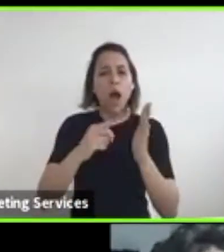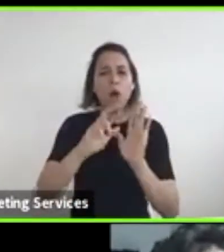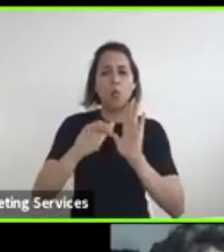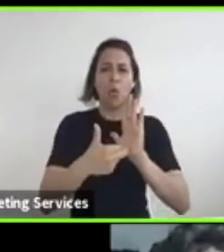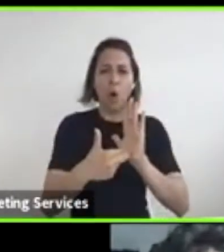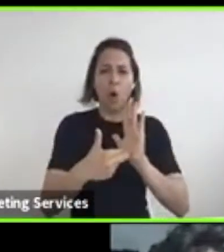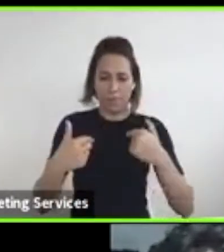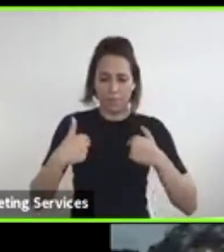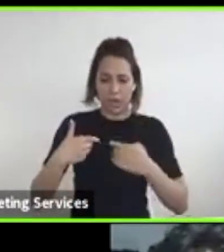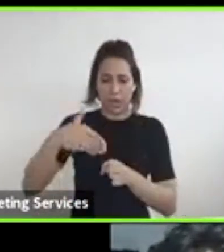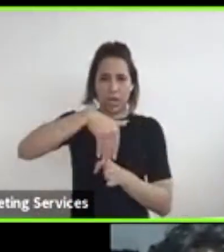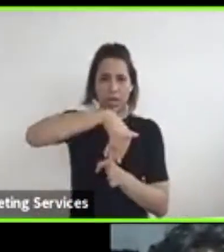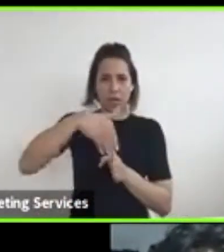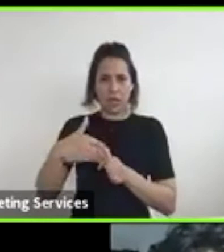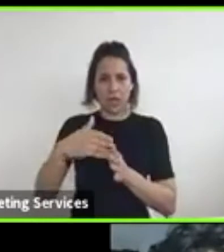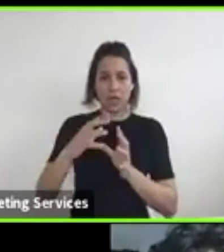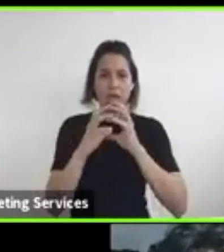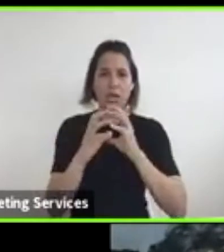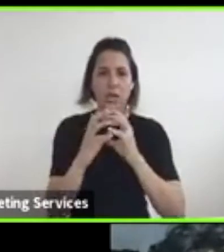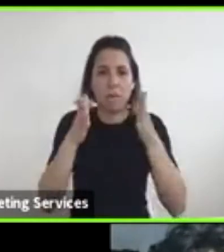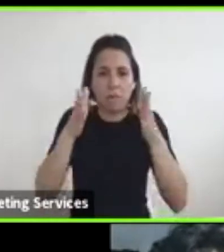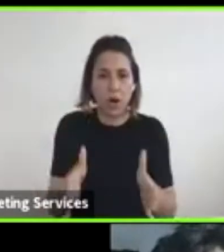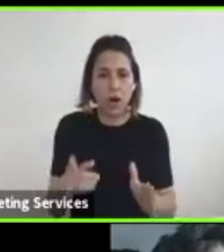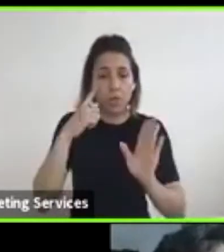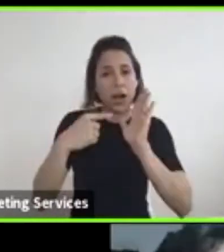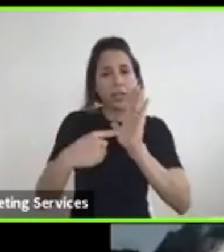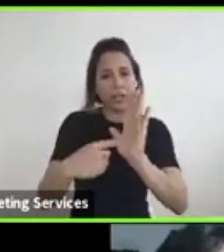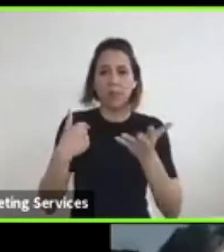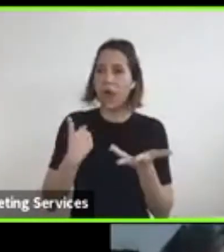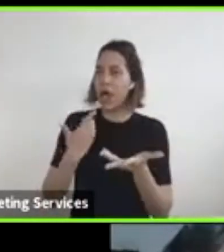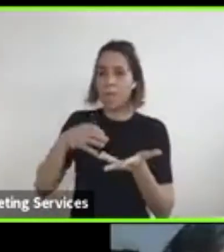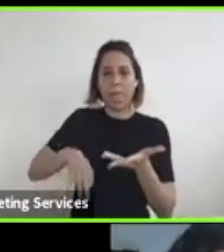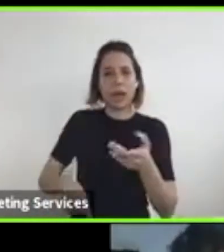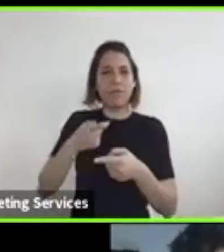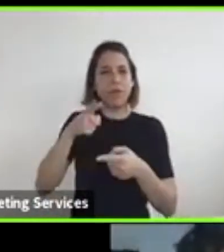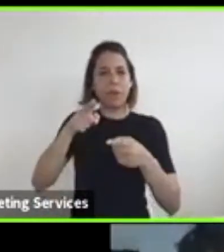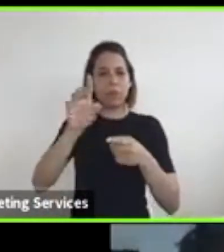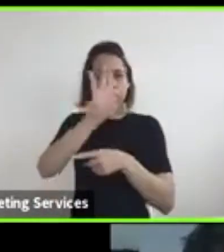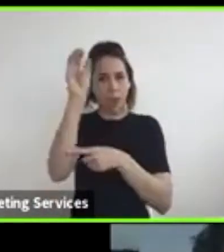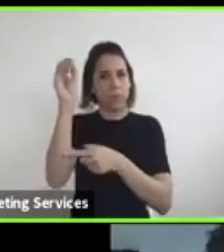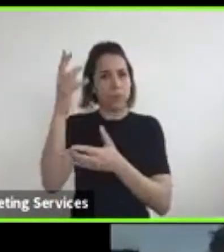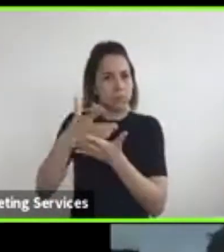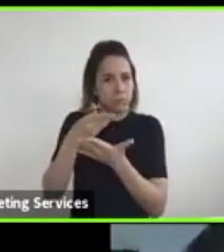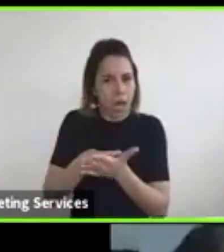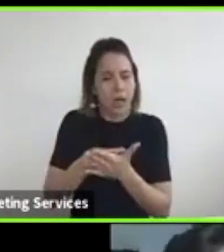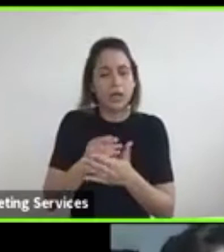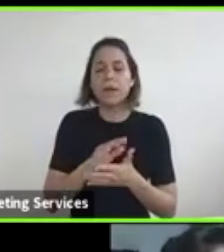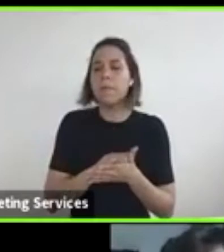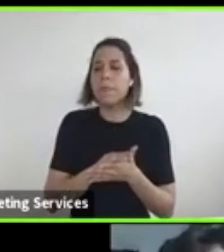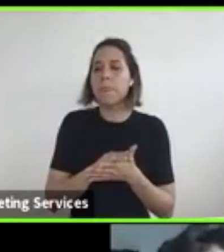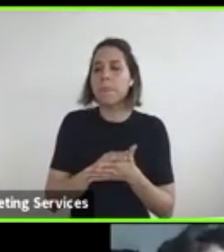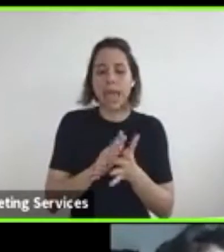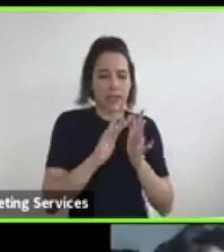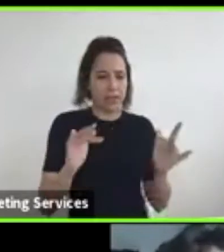AS BOTH SOMEONE WHO IS A BENEFICIARY, AND A RECIPIENT, OF